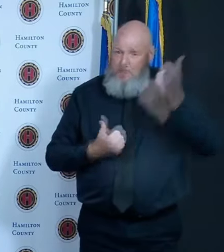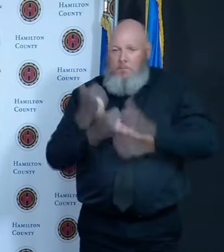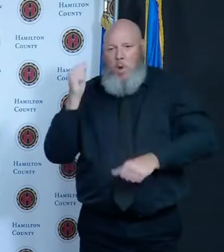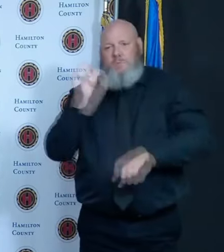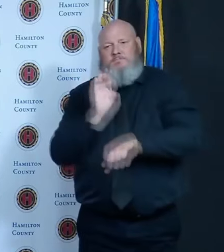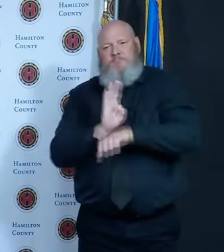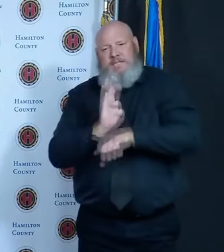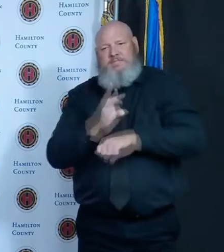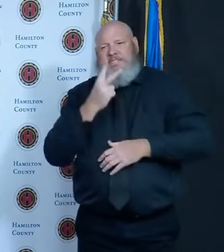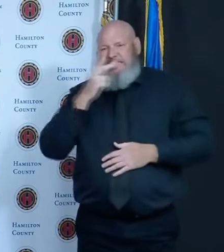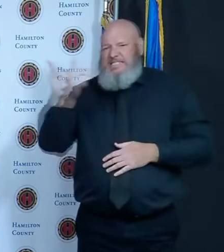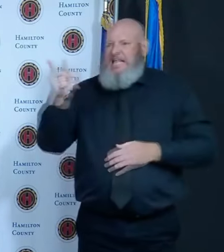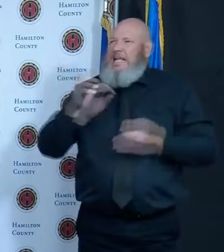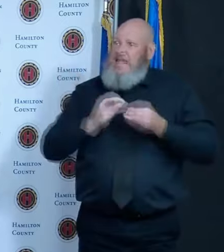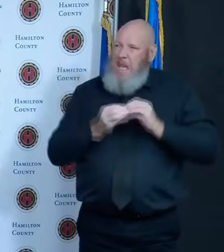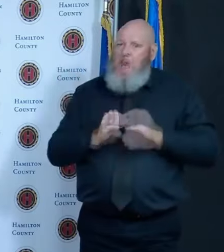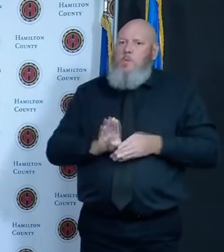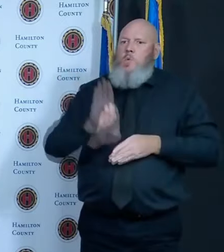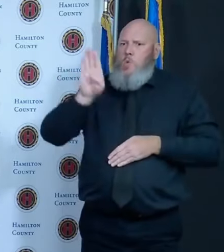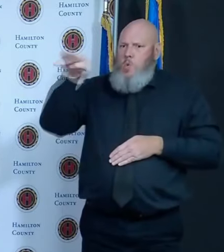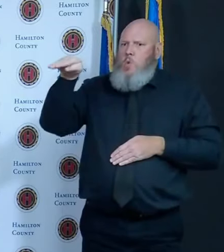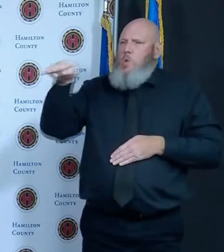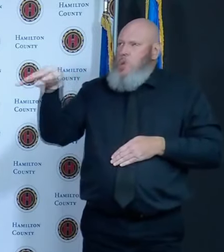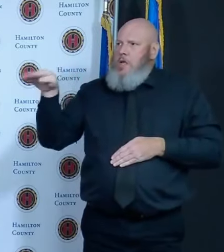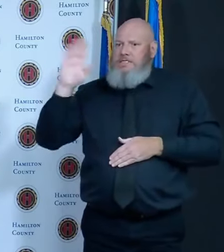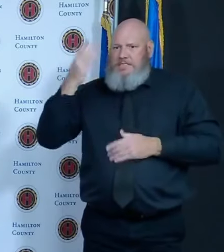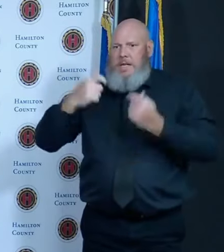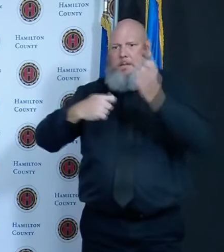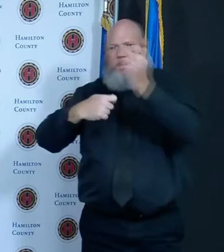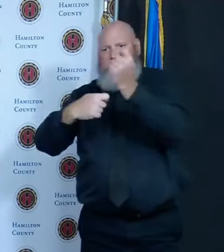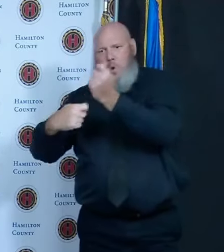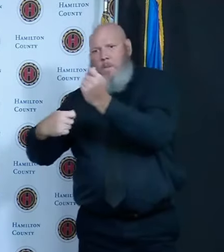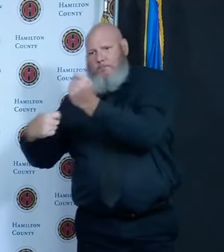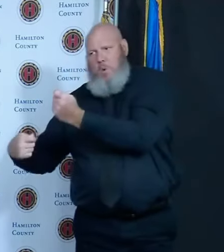reason it looks like we are flattening the curve we need to get back to